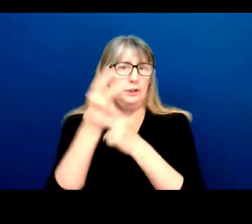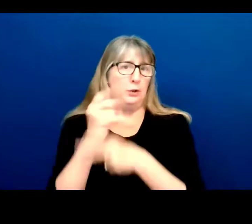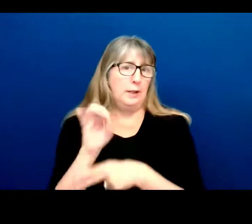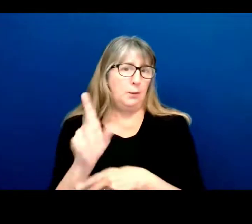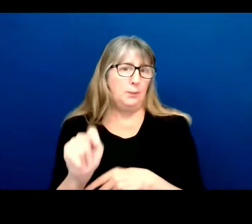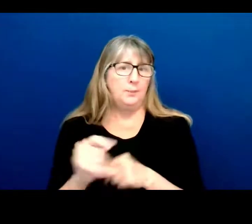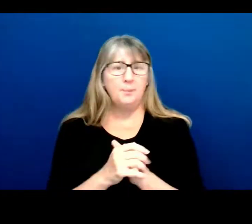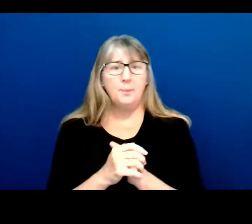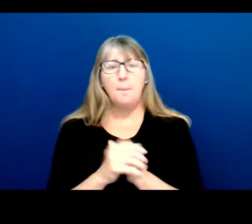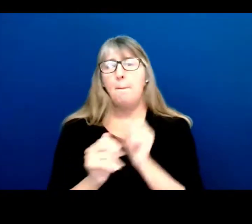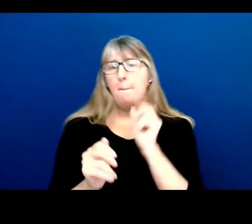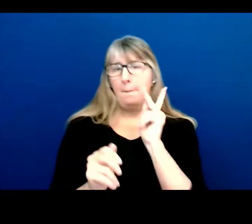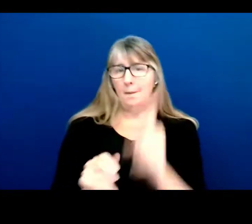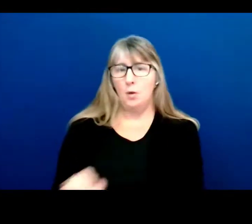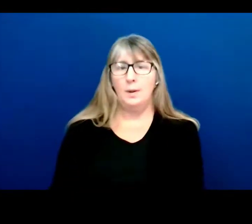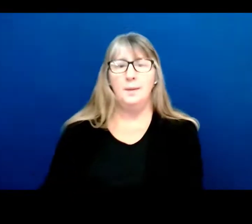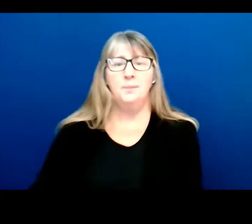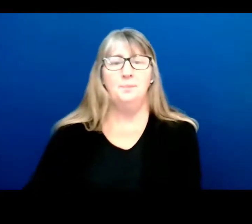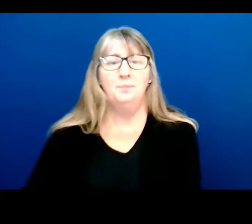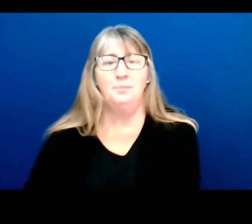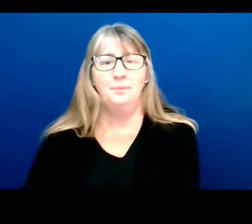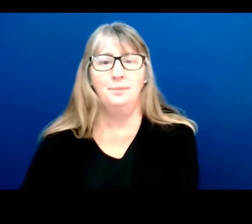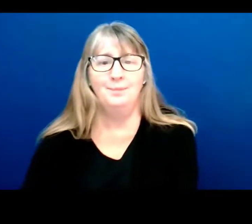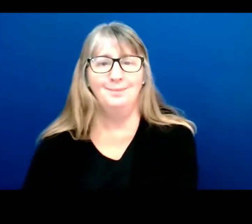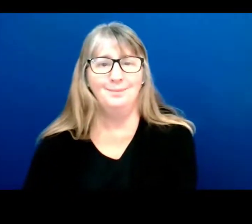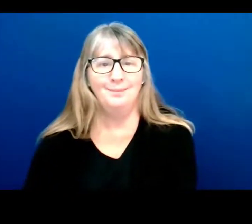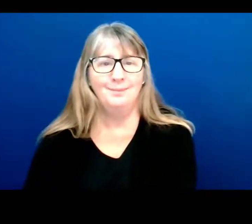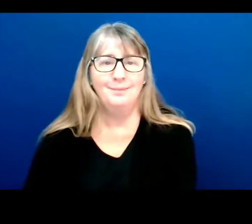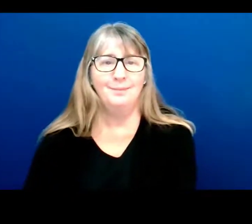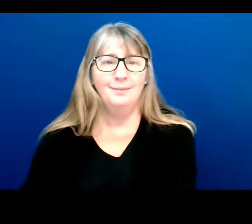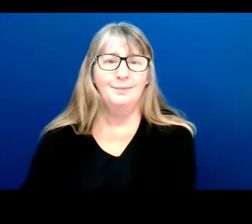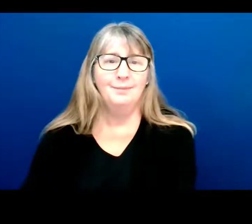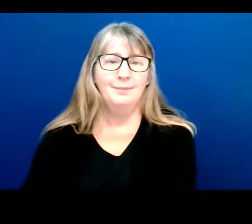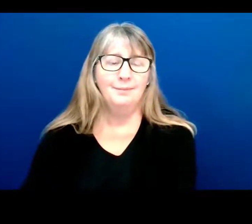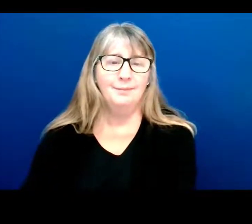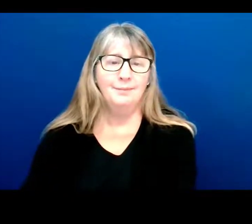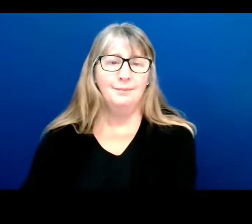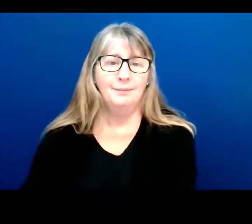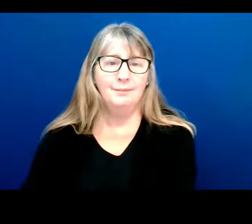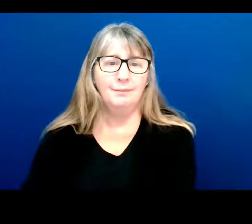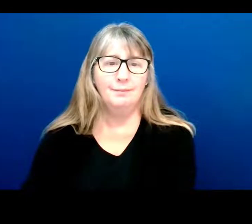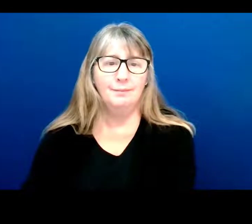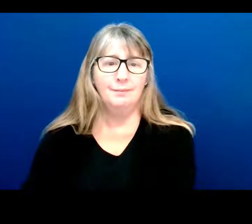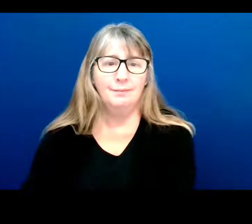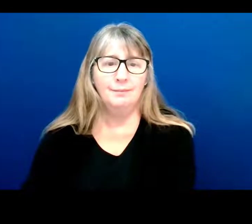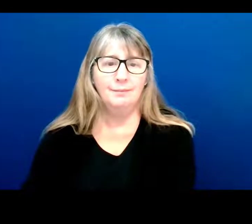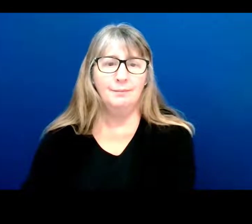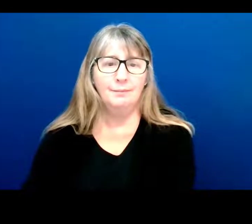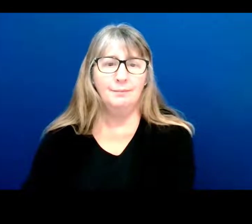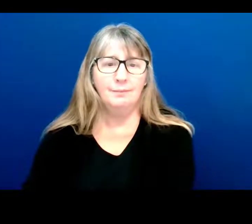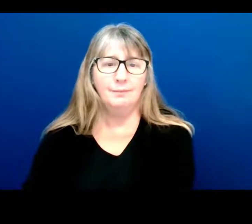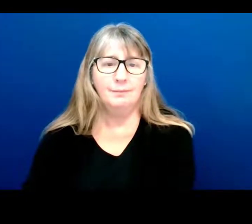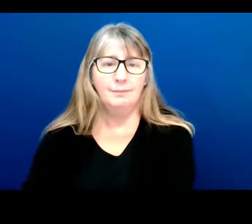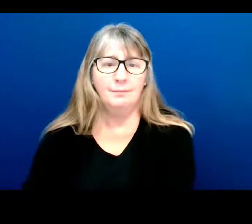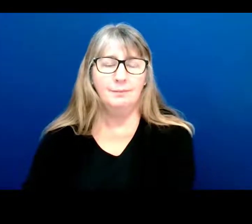Diane Dean: Okay. One of the .. . Okay. Some of these are .. .